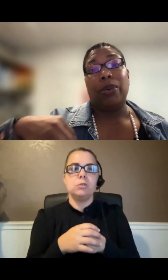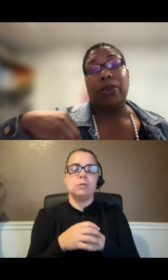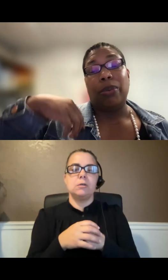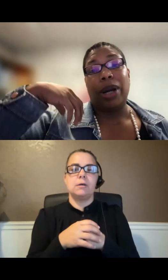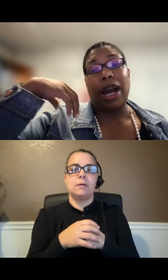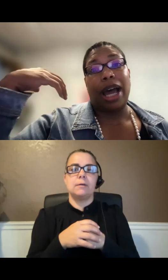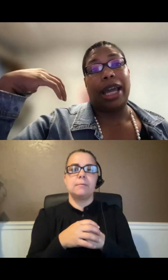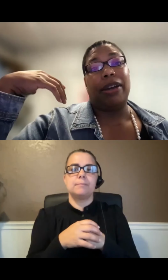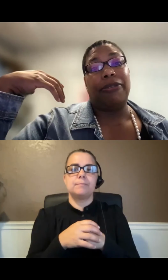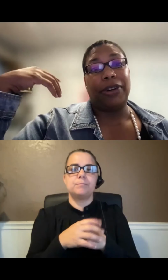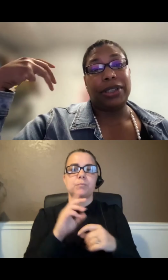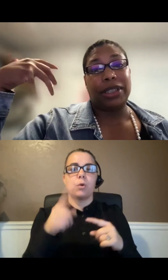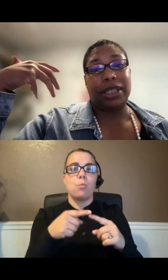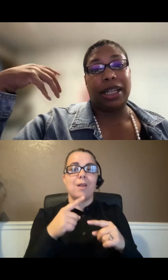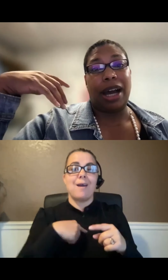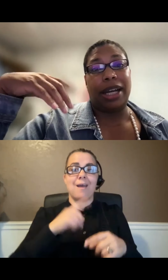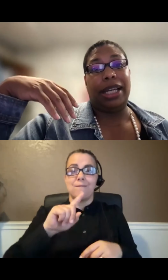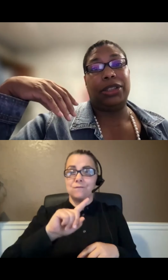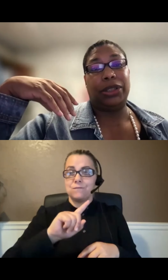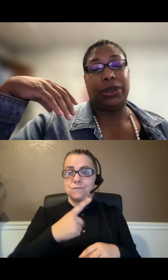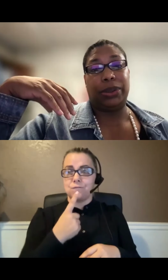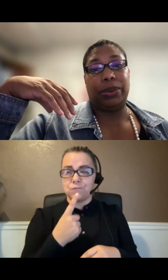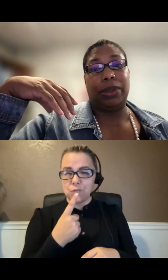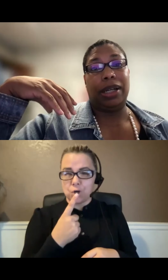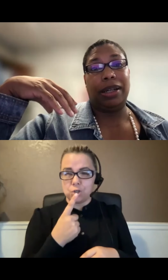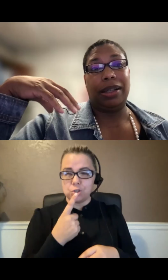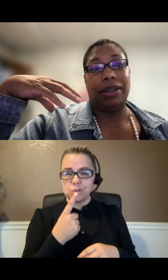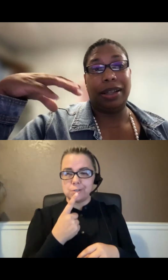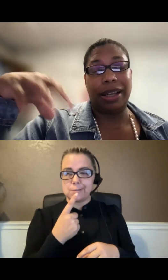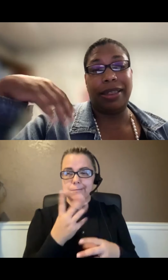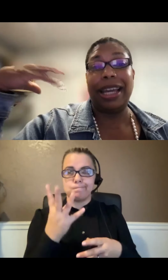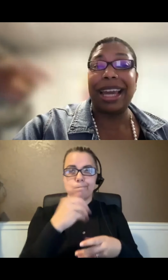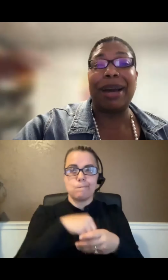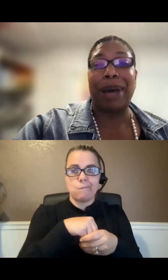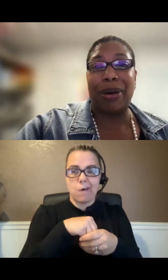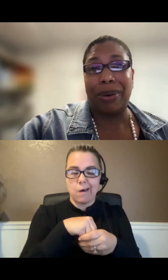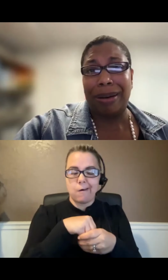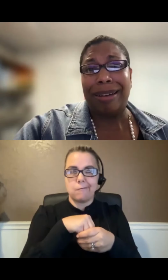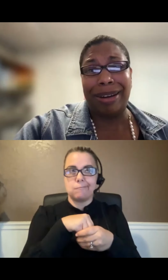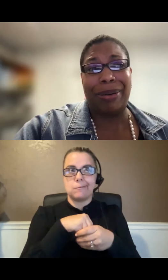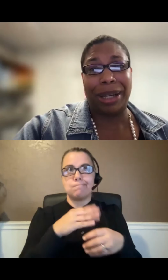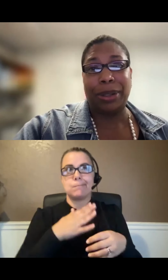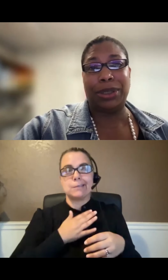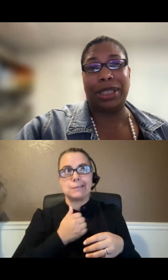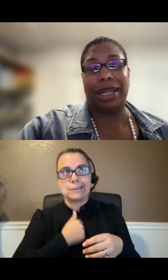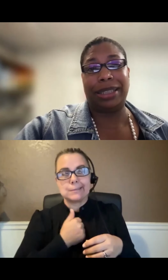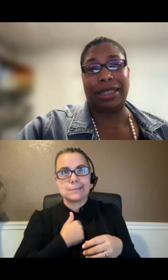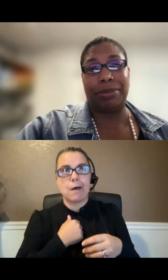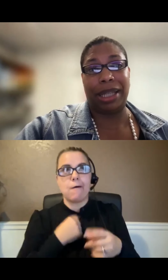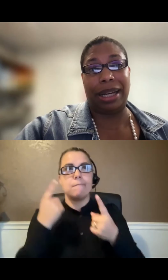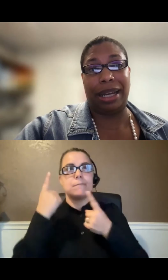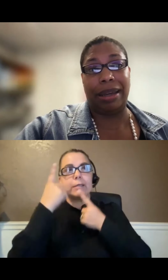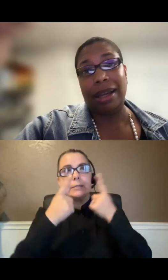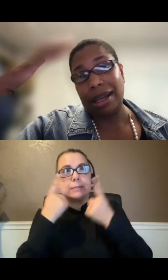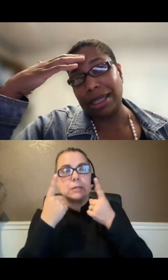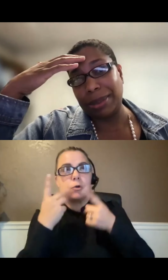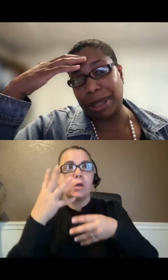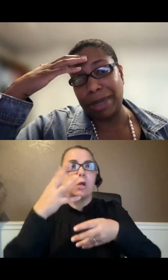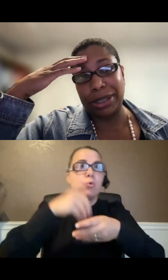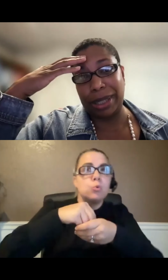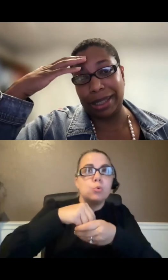When I first got into thinking about inclusion and accessibility, I said what am I doing?